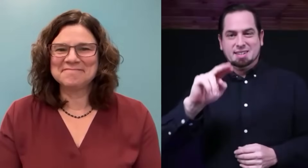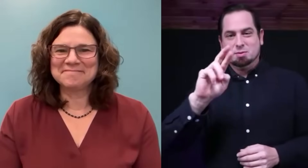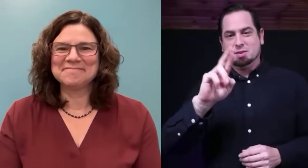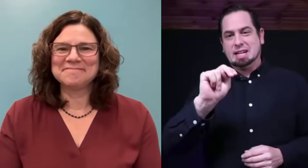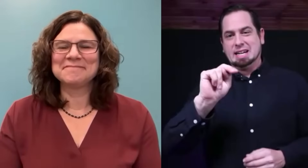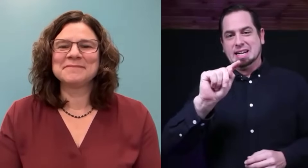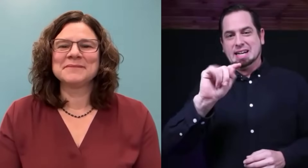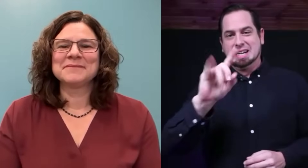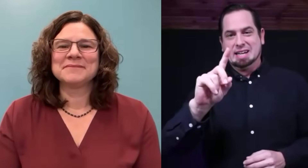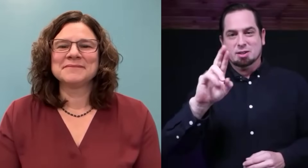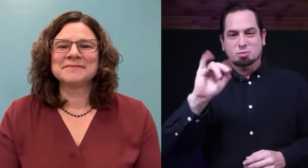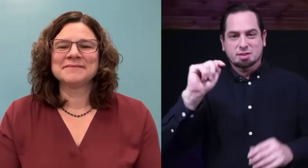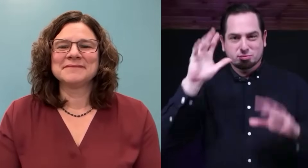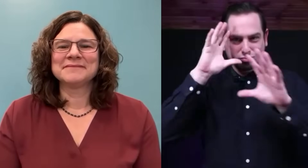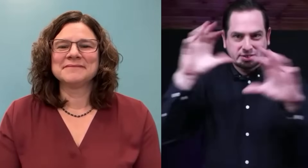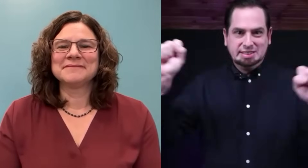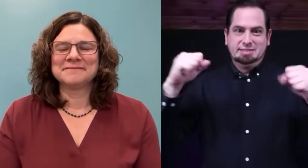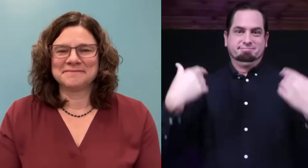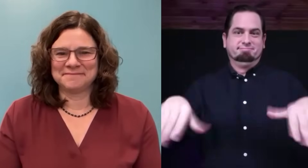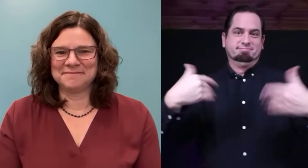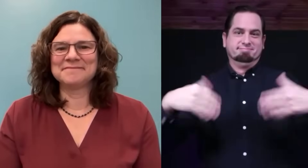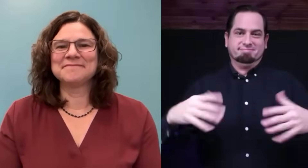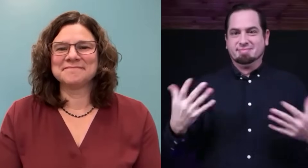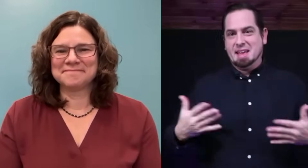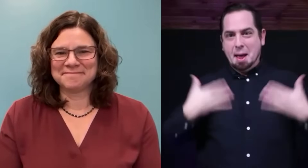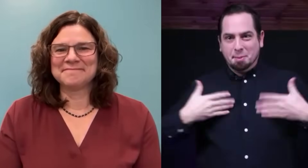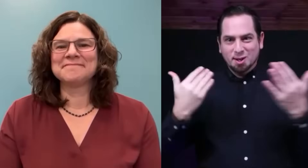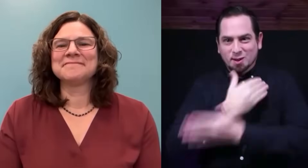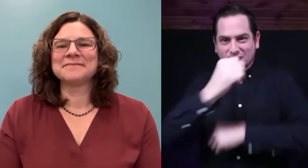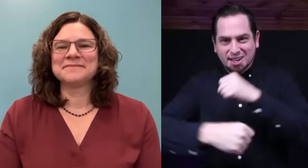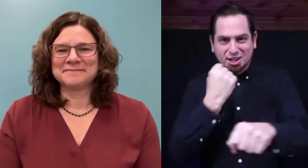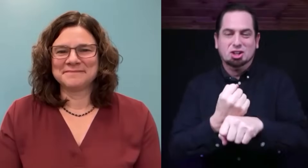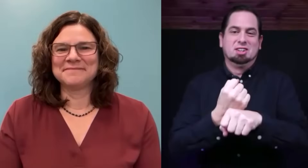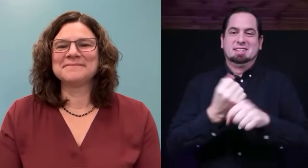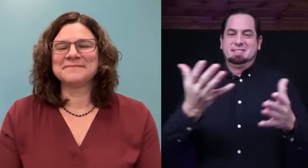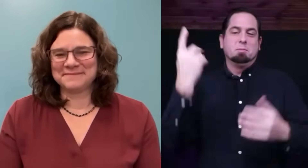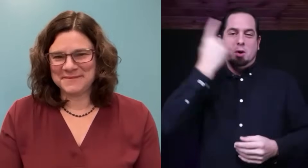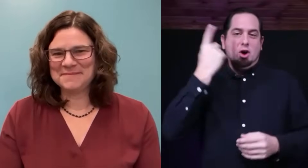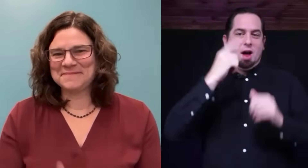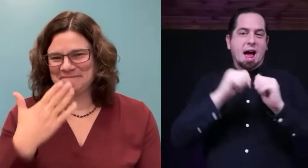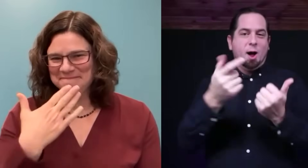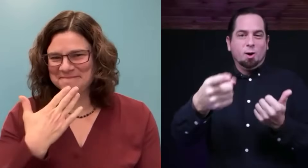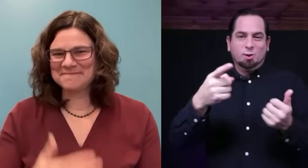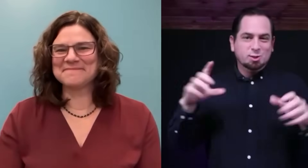The NTID/RIT President! Happy New Year! Thank you.